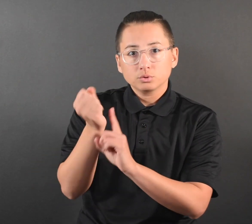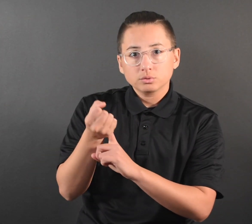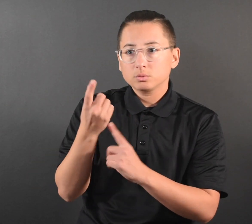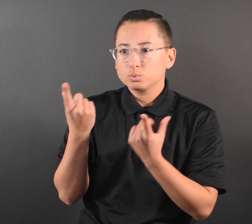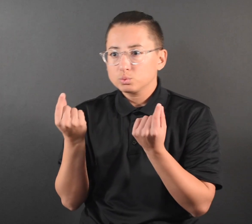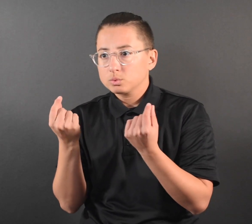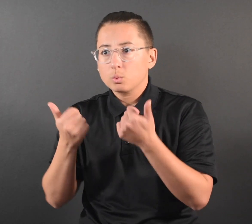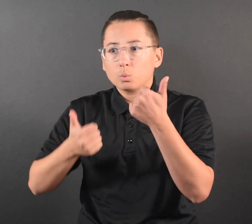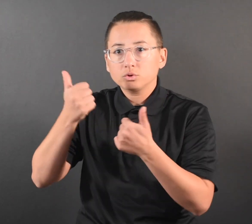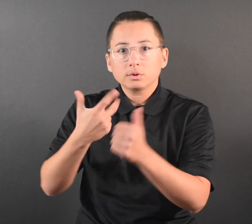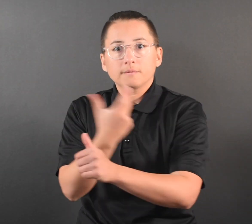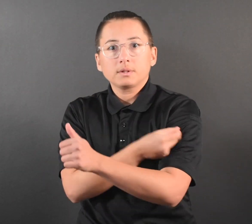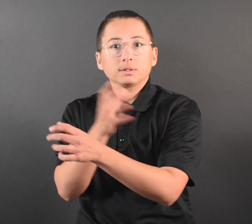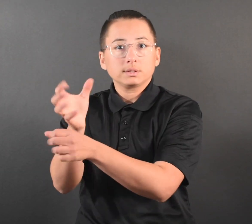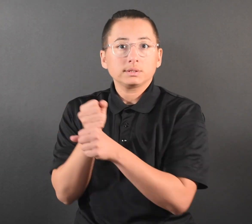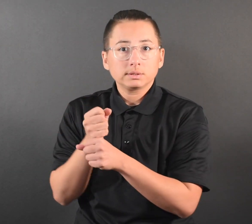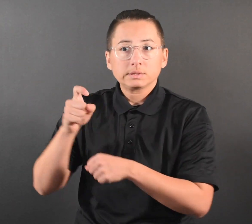condition and what vaccine doses they need.